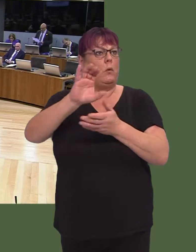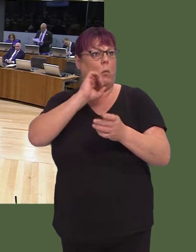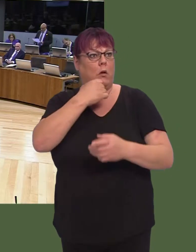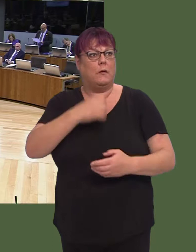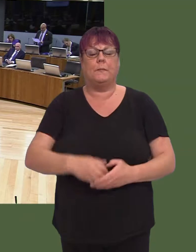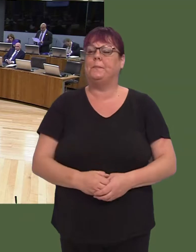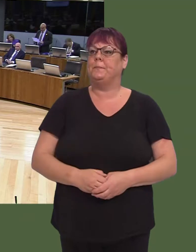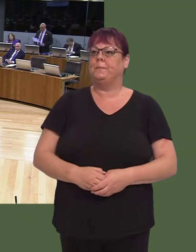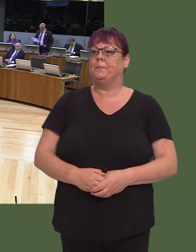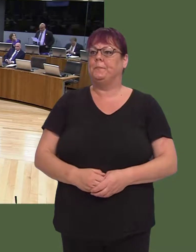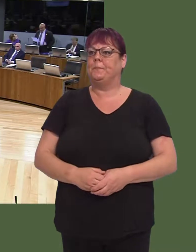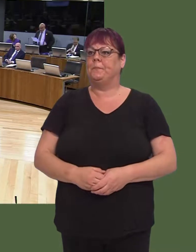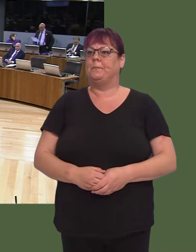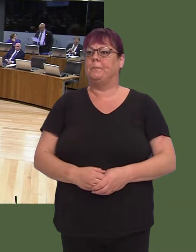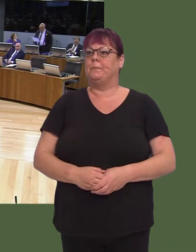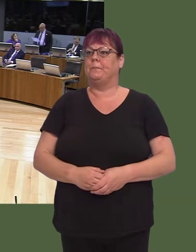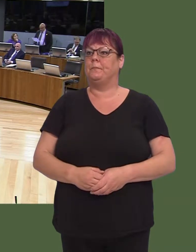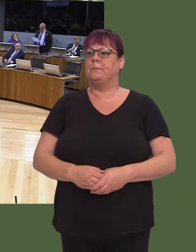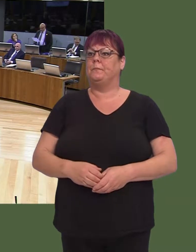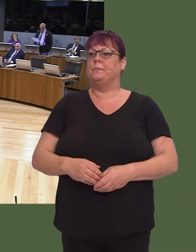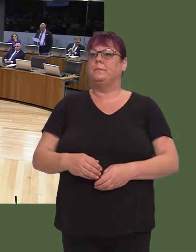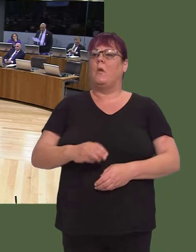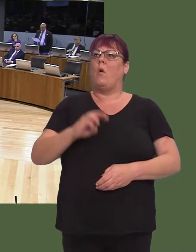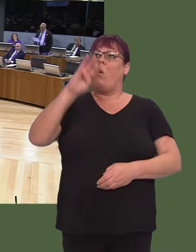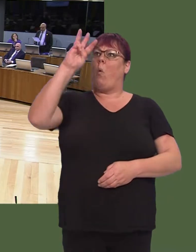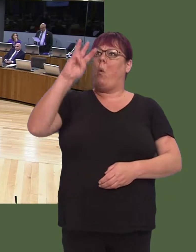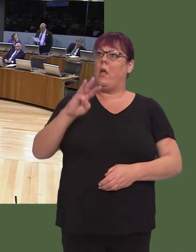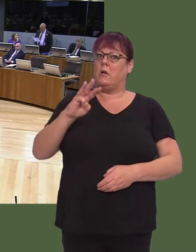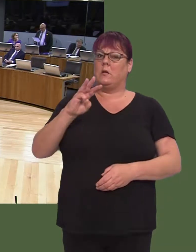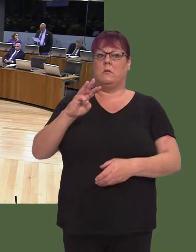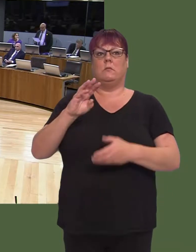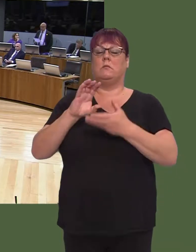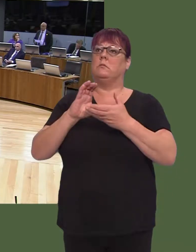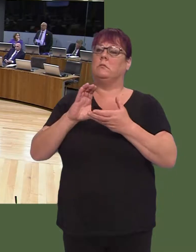Welsh Government figures show that exports from Wales to the European Union, for the